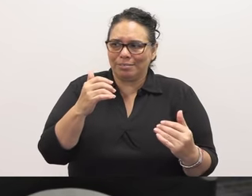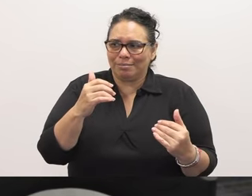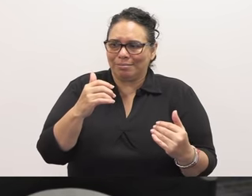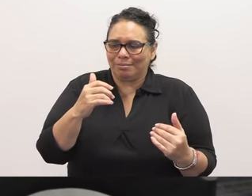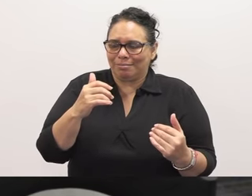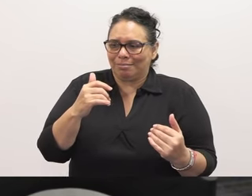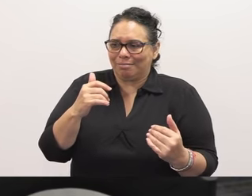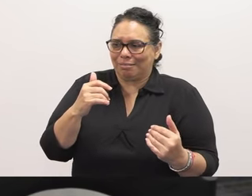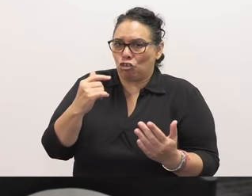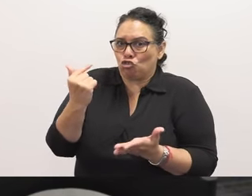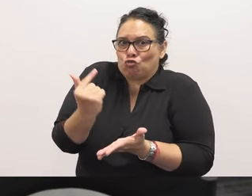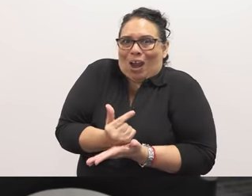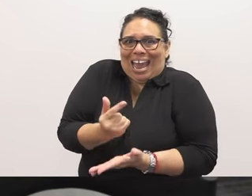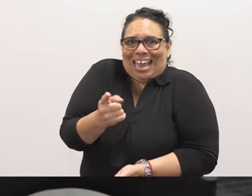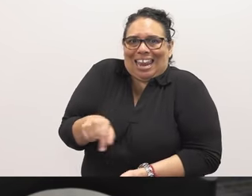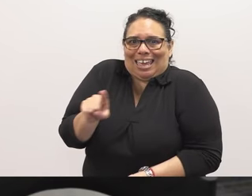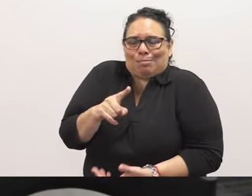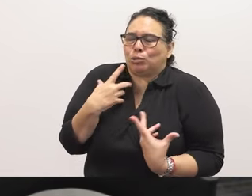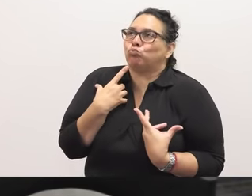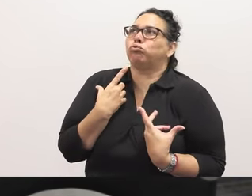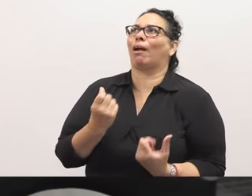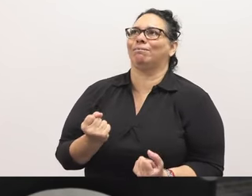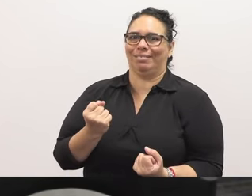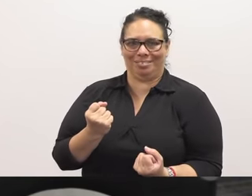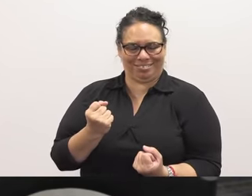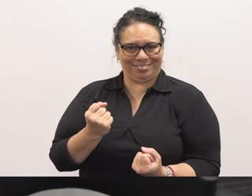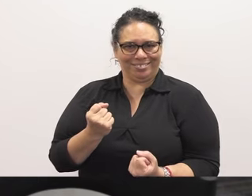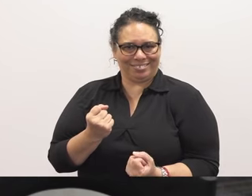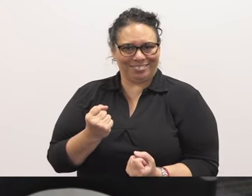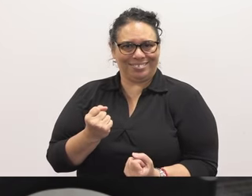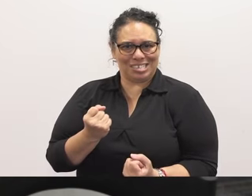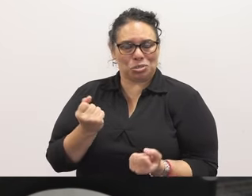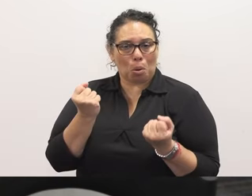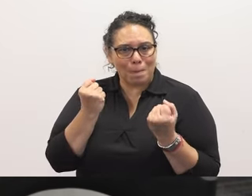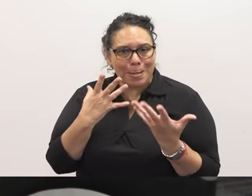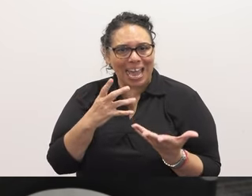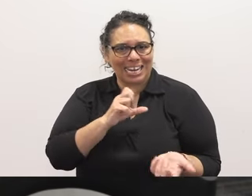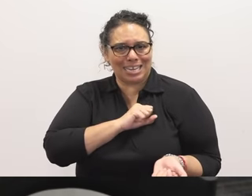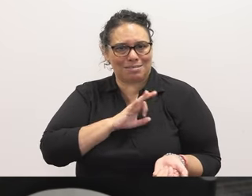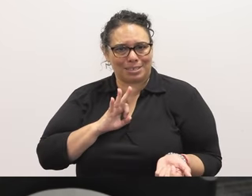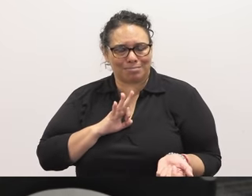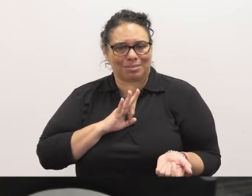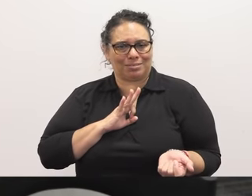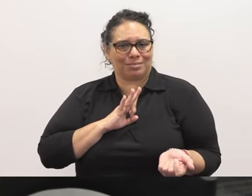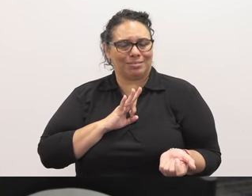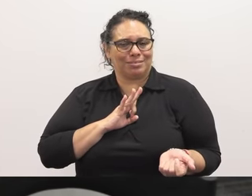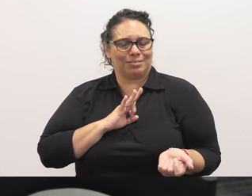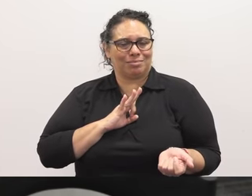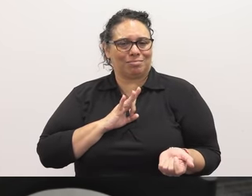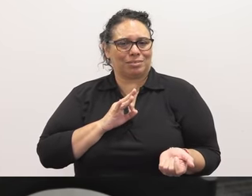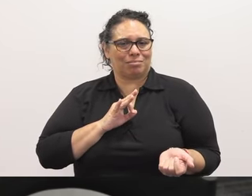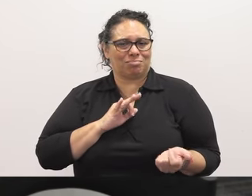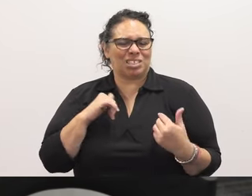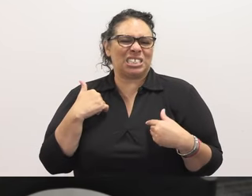And so many people on staff were maybe tired of hearing my voice or tired of hearing Dow's voice